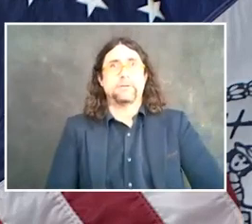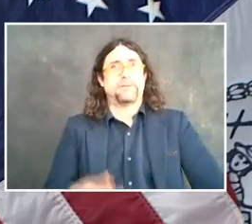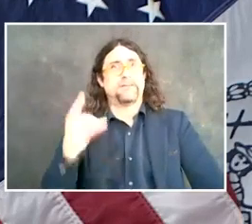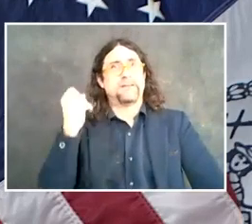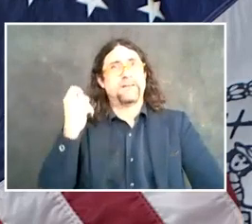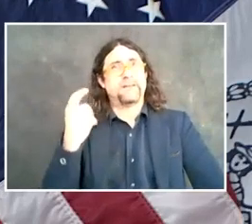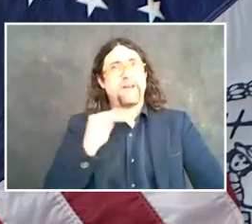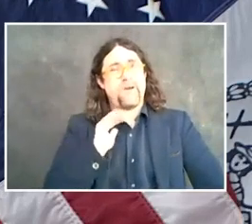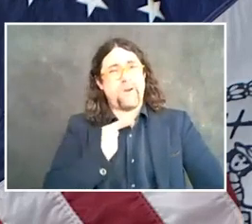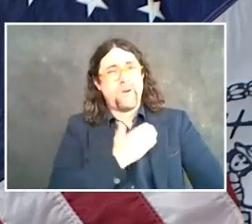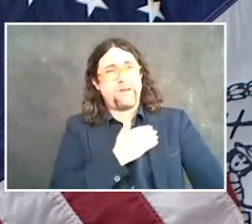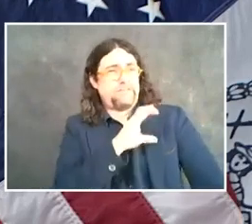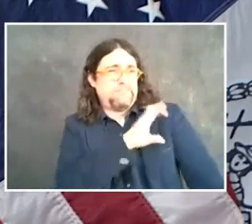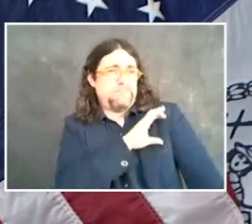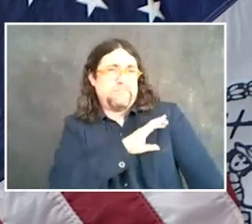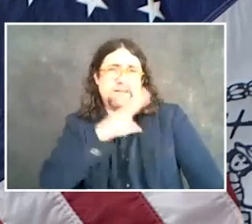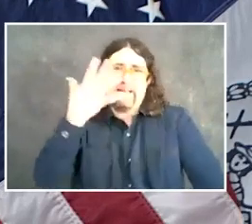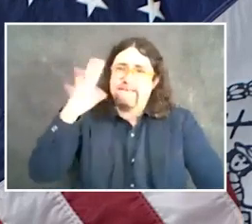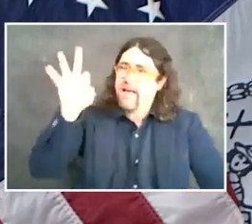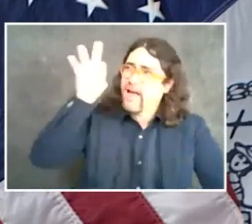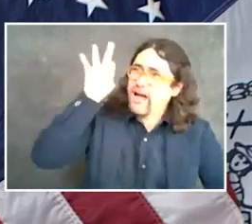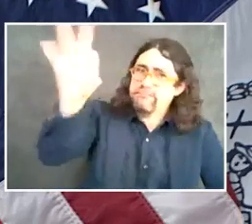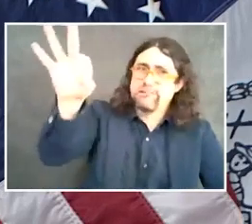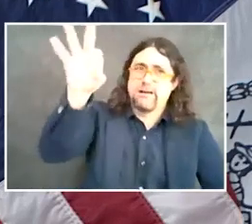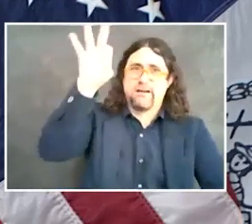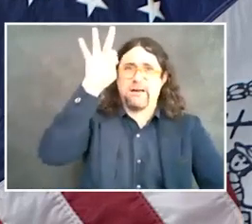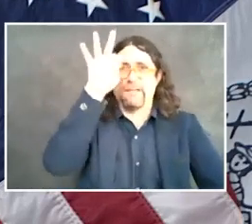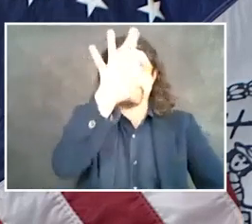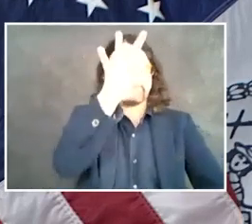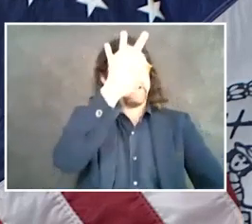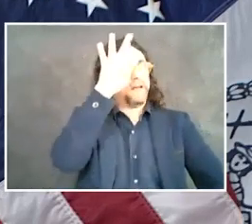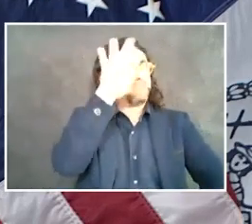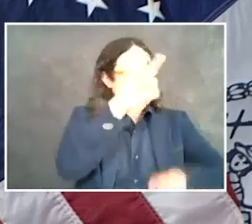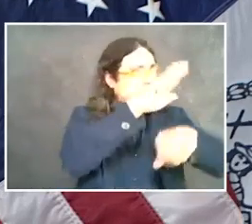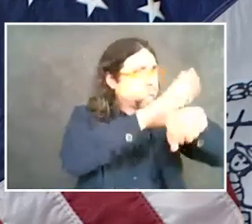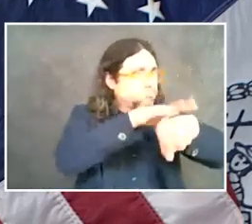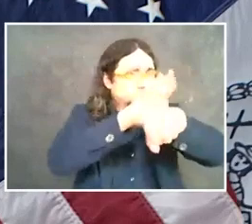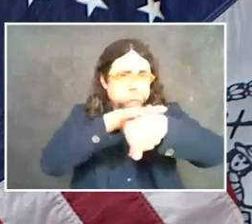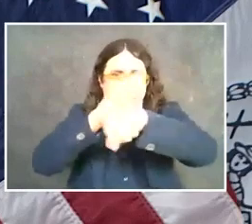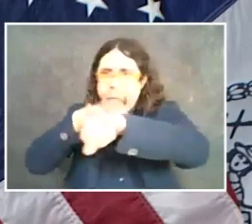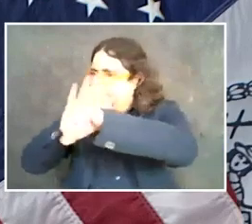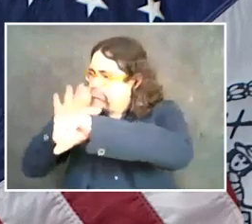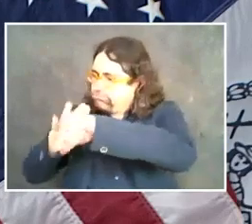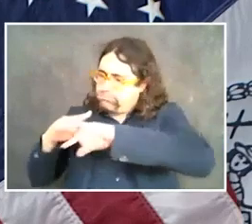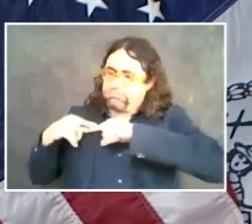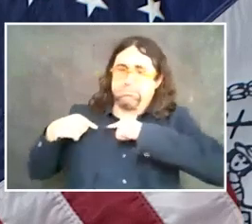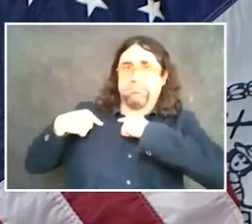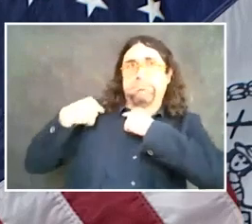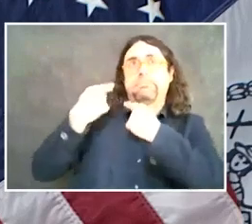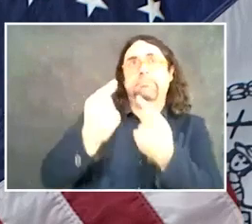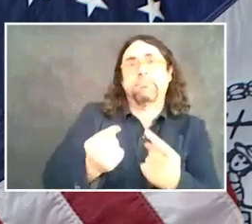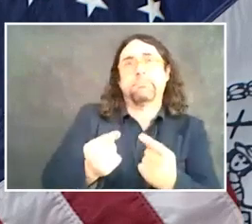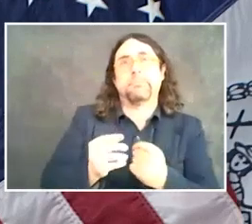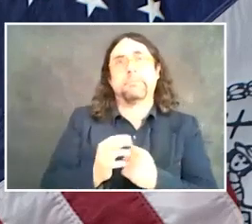I SAID IT MANY TIMES. THERE ARE MANY IN THIS TOWN WHO LOVE TO CREATE CONFUSION AND